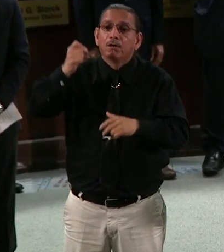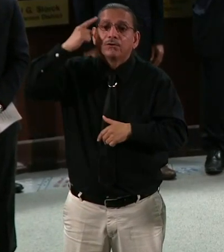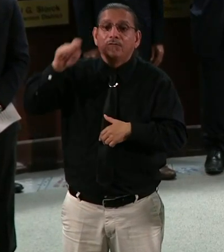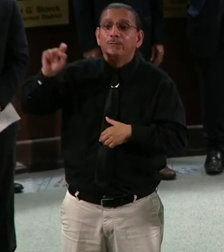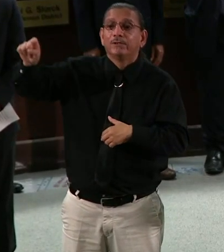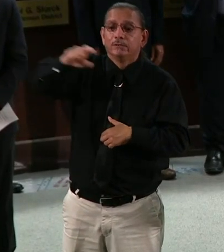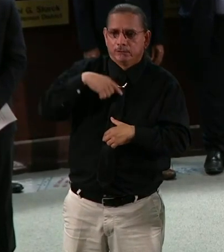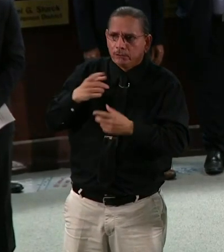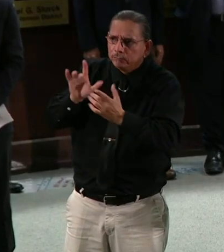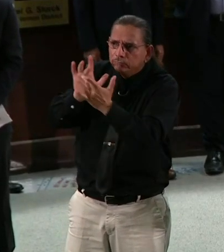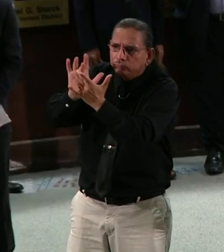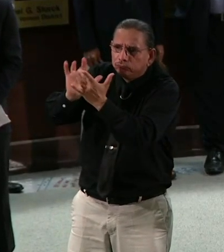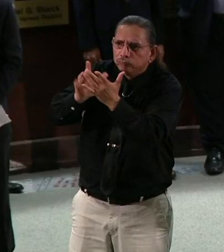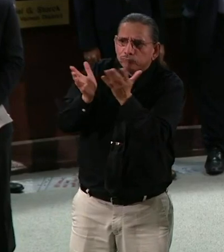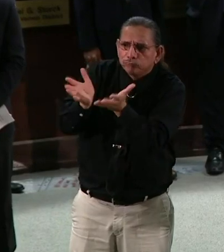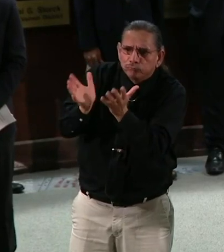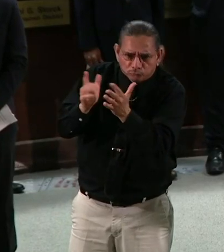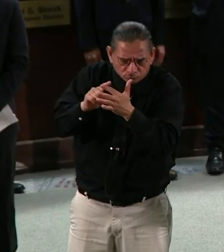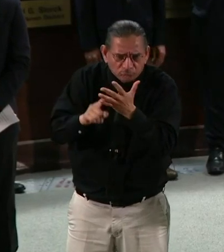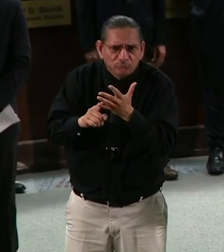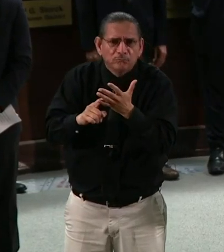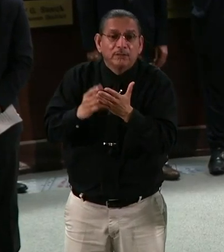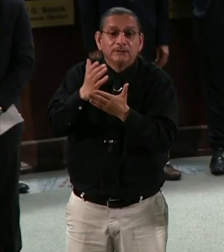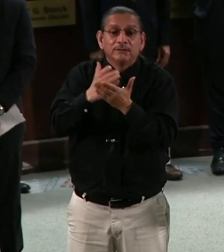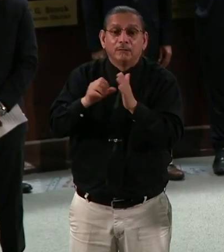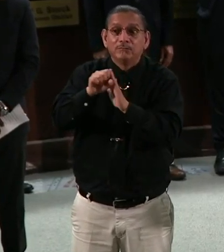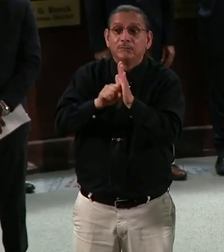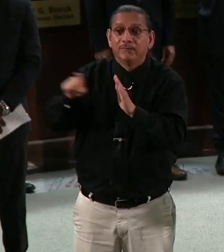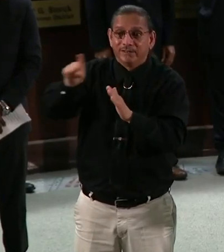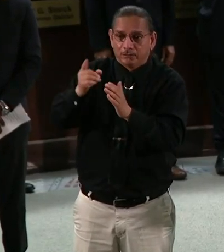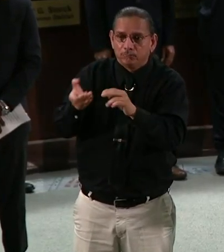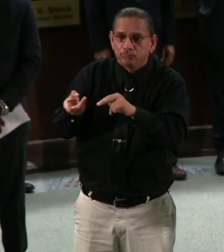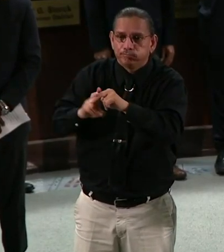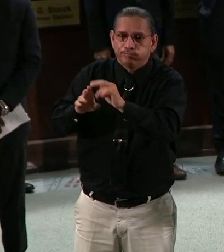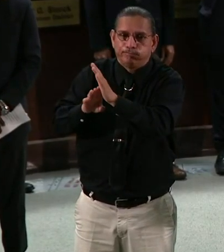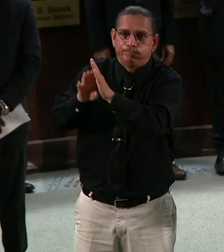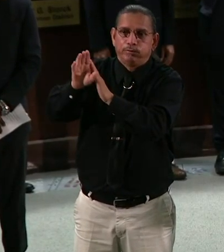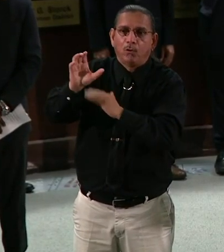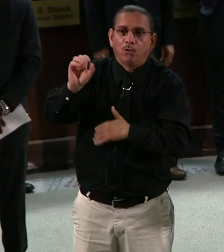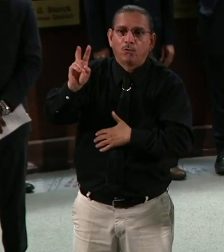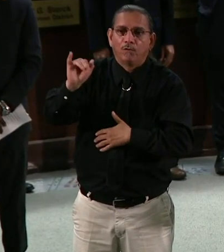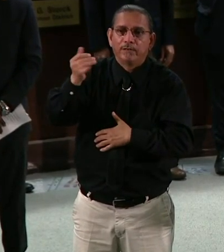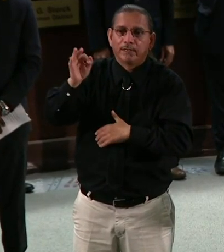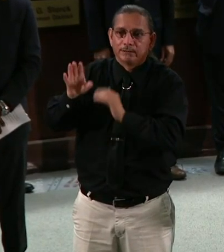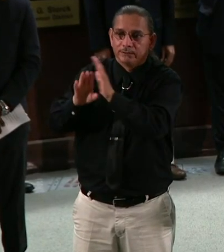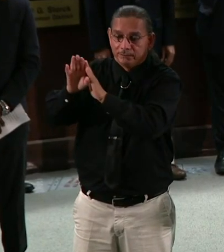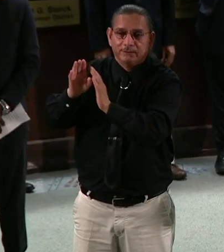OTHER GOVERNORS AS YOU HAVE SEEN THERE HAD BEEN SEARCHES